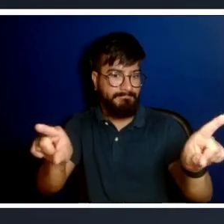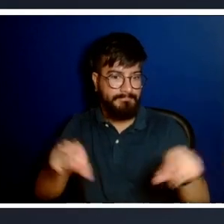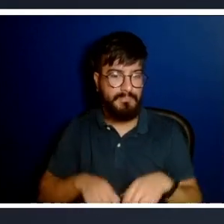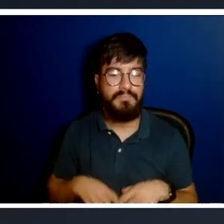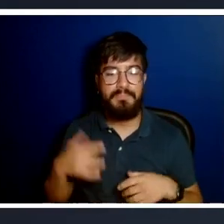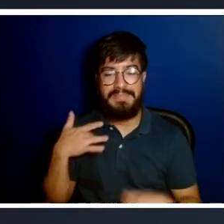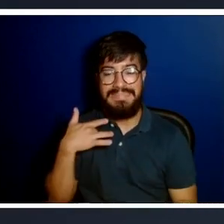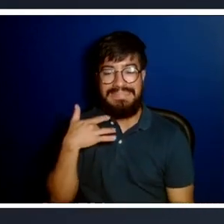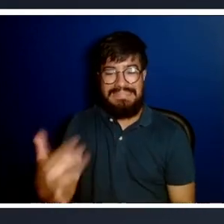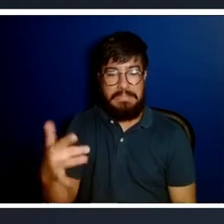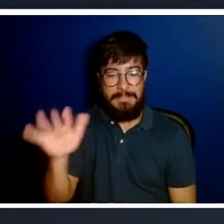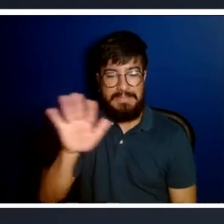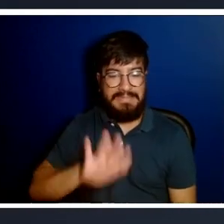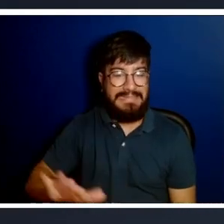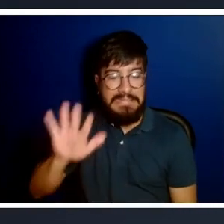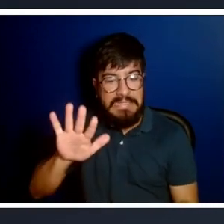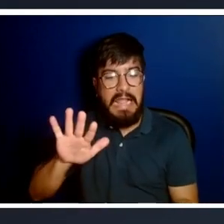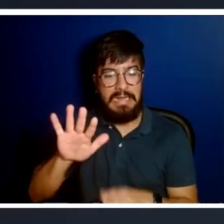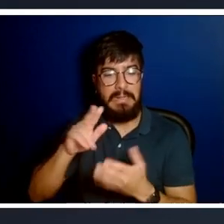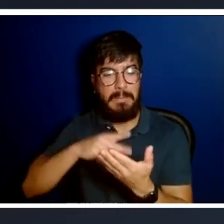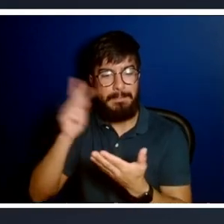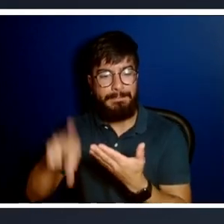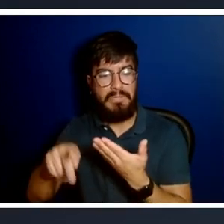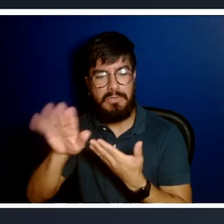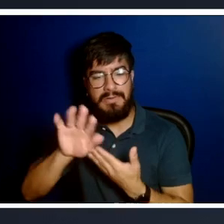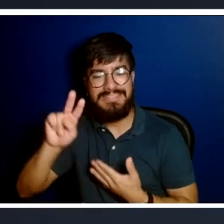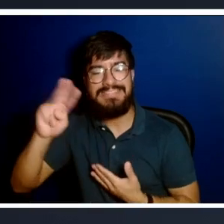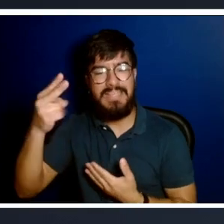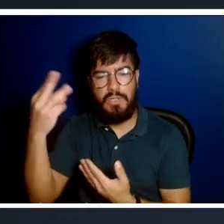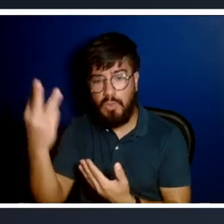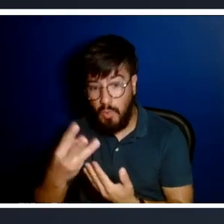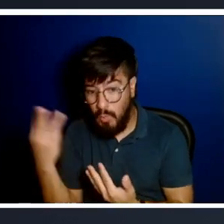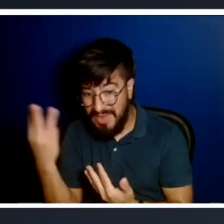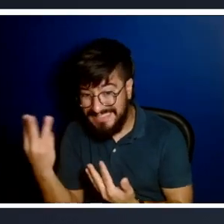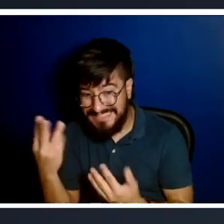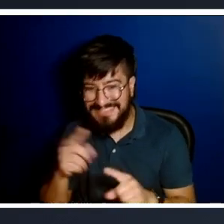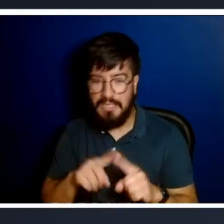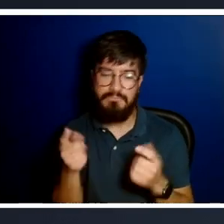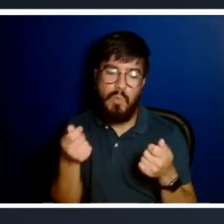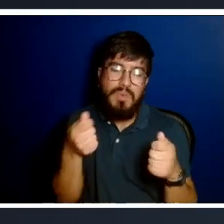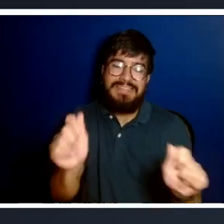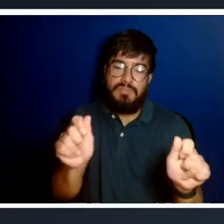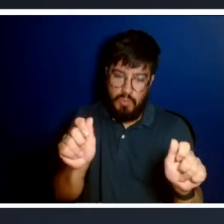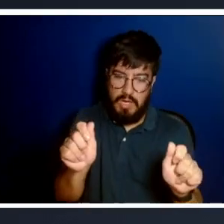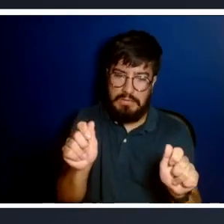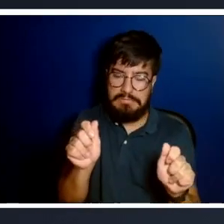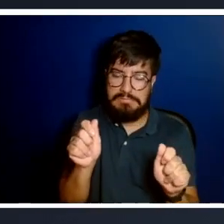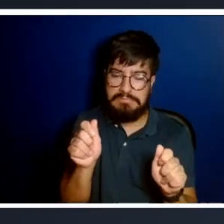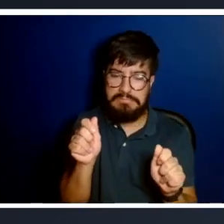them out by the first of the month, we'll probably have them out a little bit sooner this year since